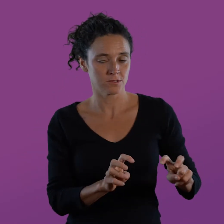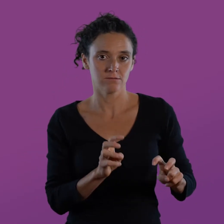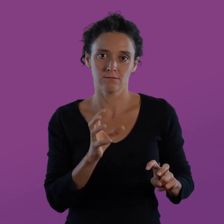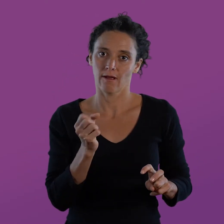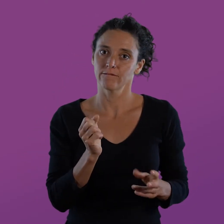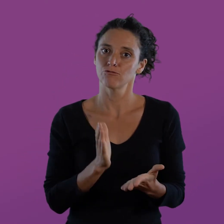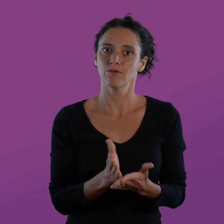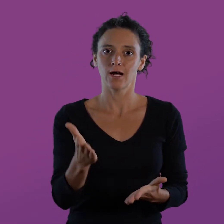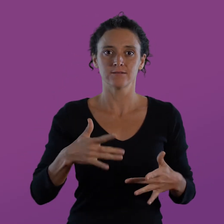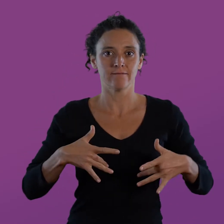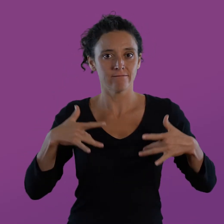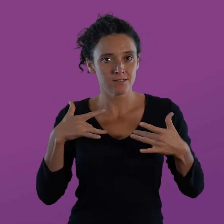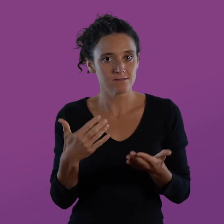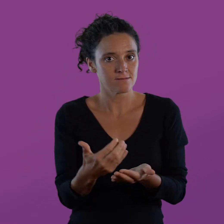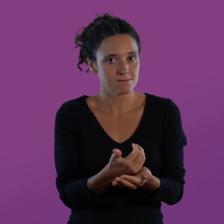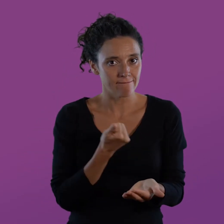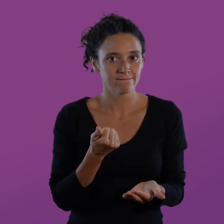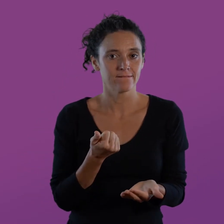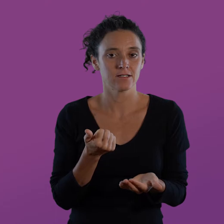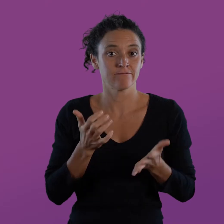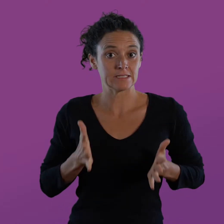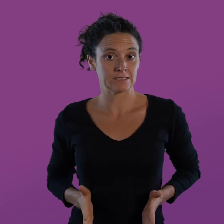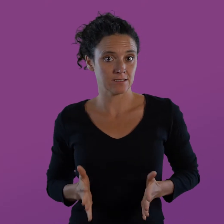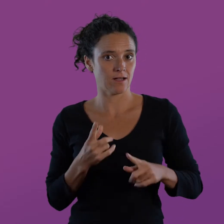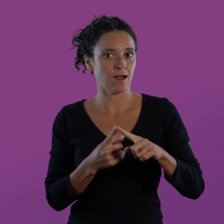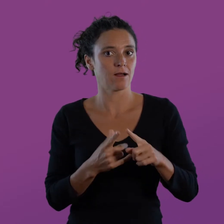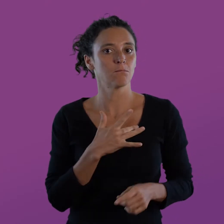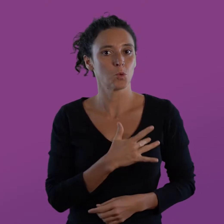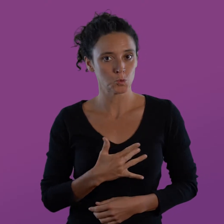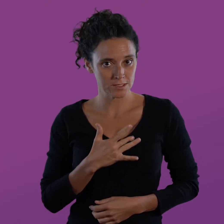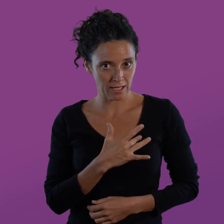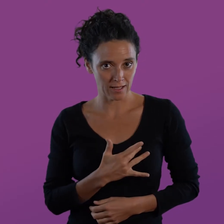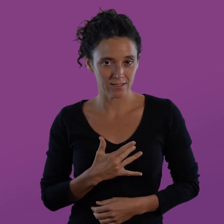has the right to feel safe, both physically and emotionally.